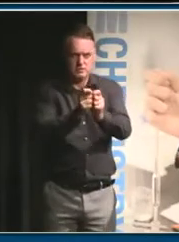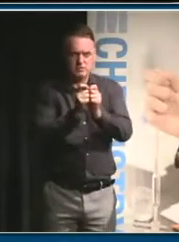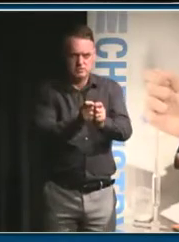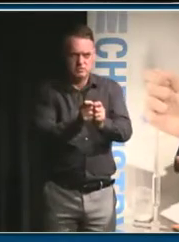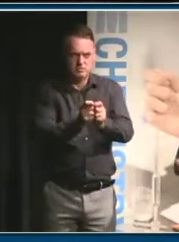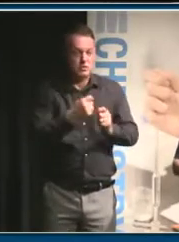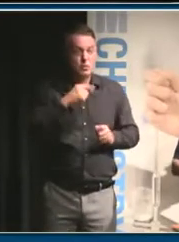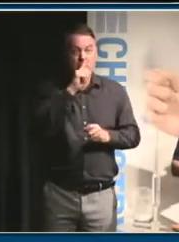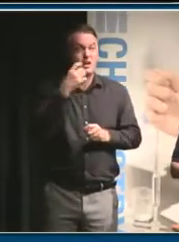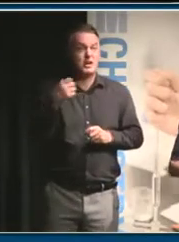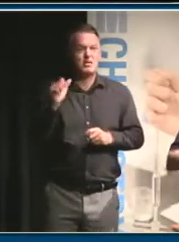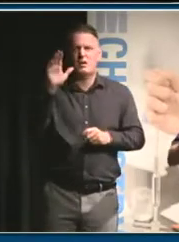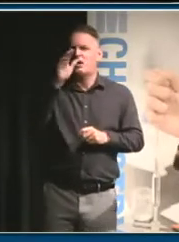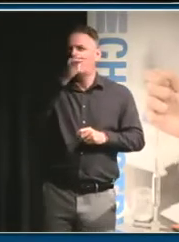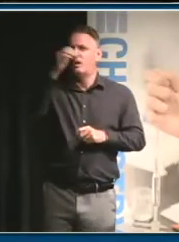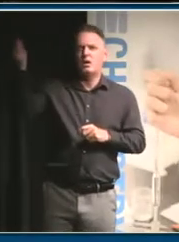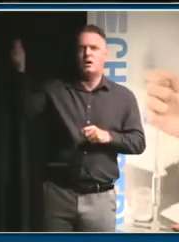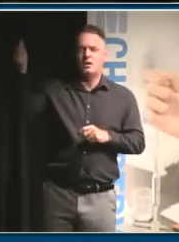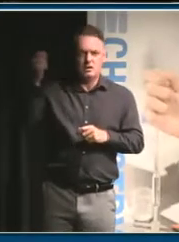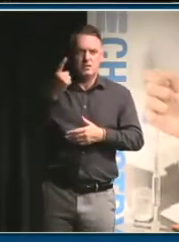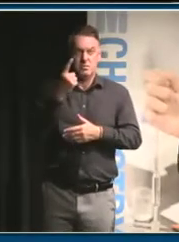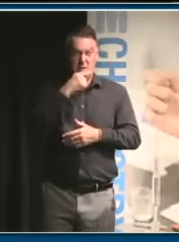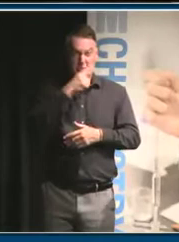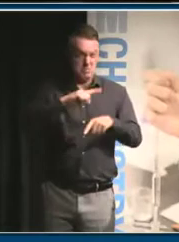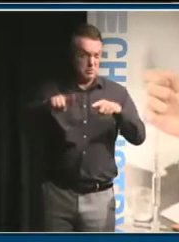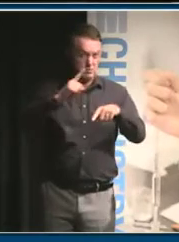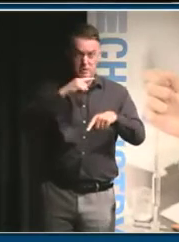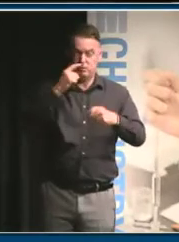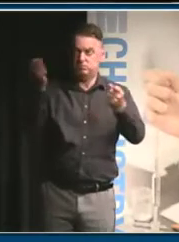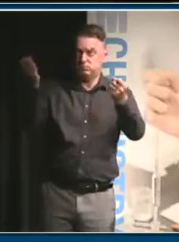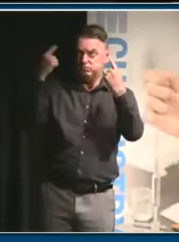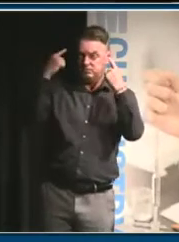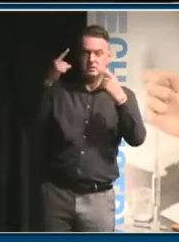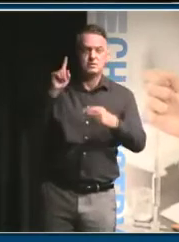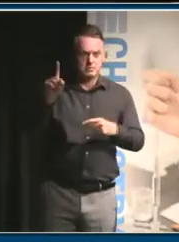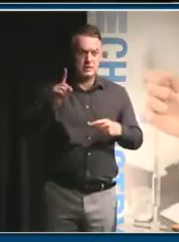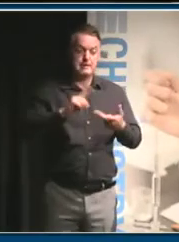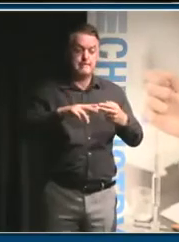that only the expense of products are safe and so for something to truly be green chemistry it has